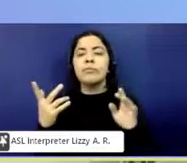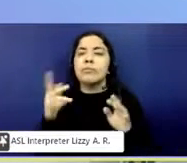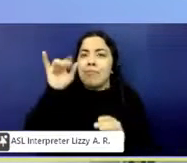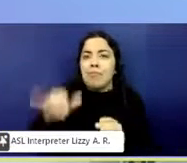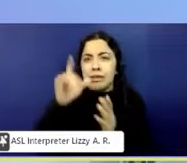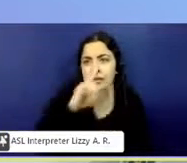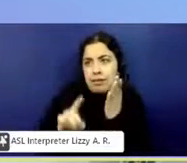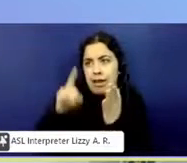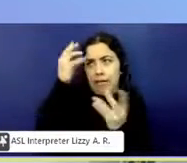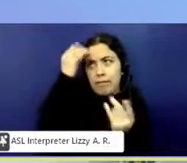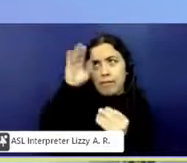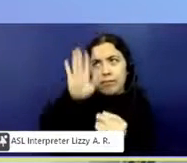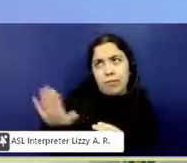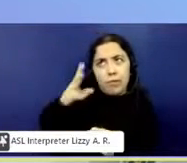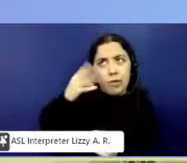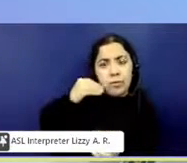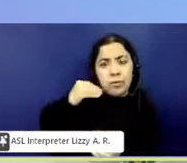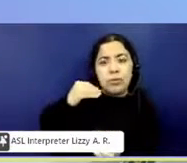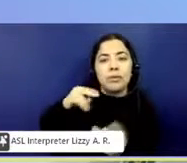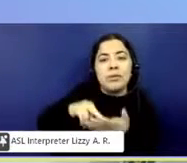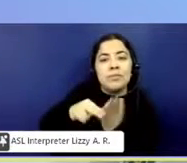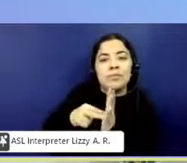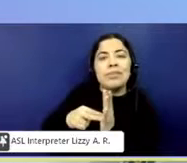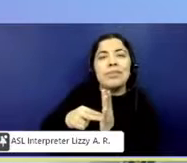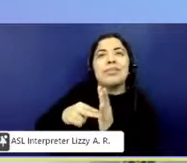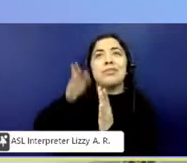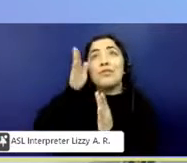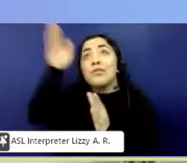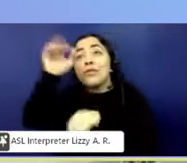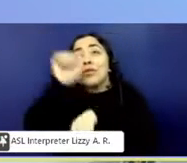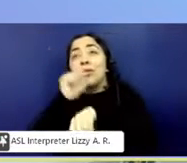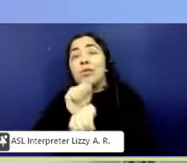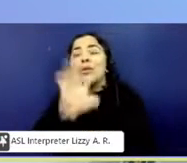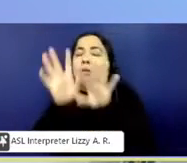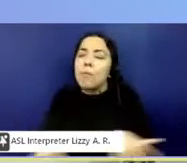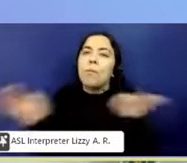as technology expands we must consider what it means to create experiences